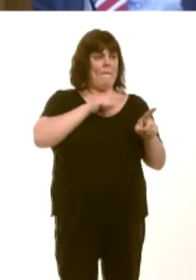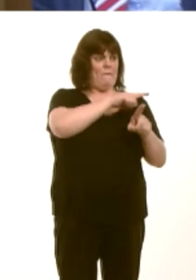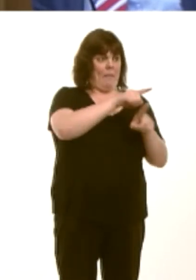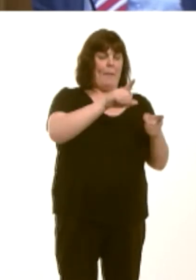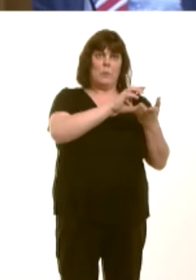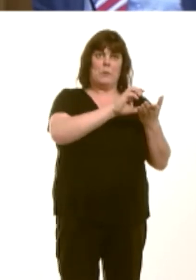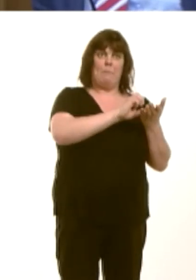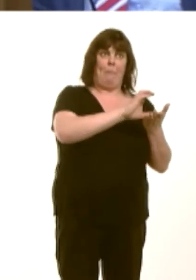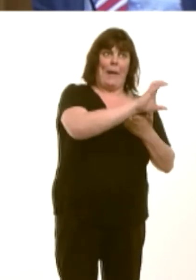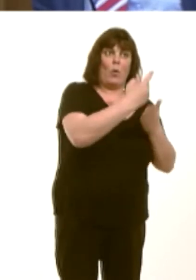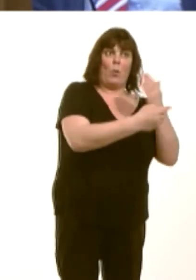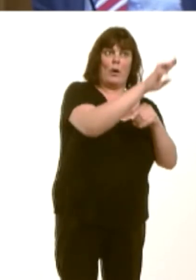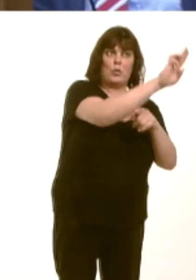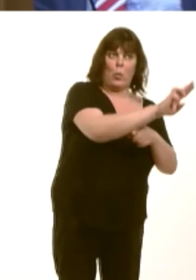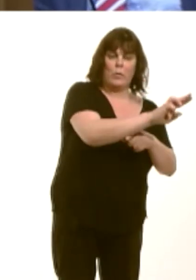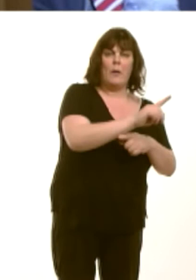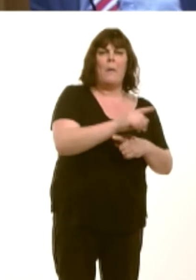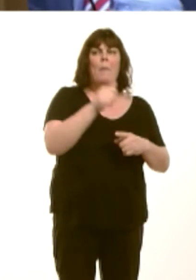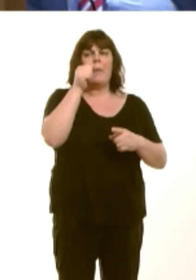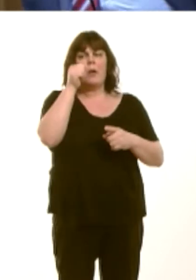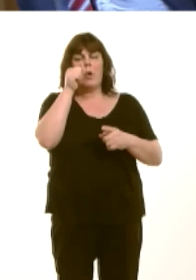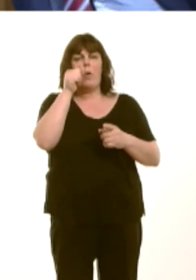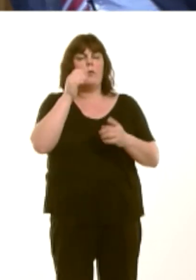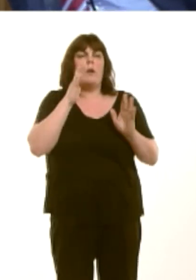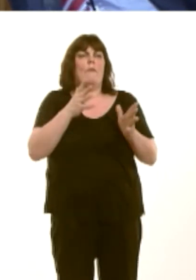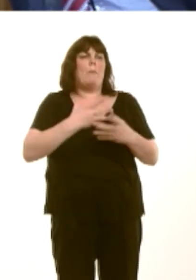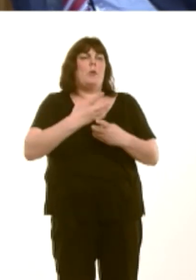But, I'm sure they are relieved to know they don't have to put up with your party's plans,